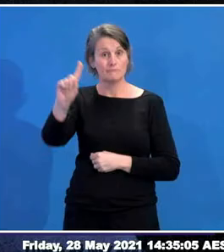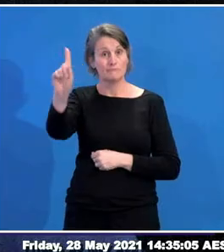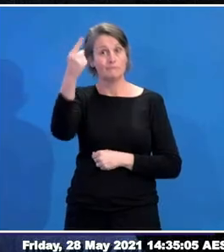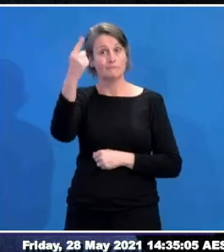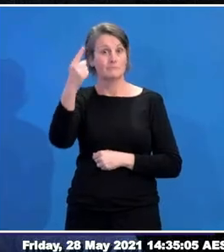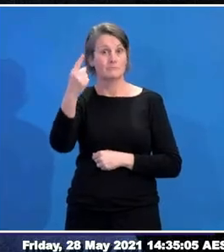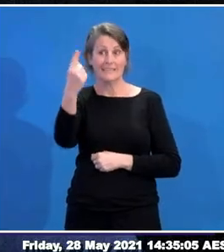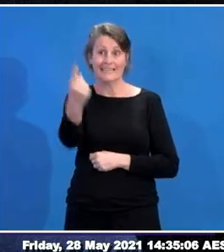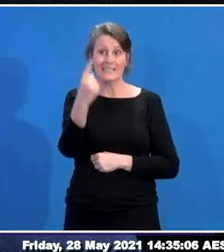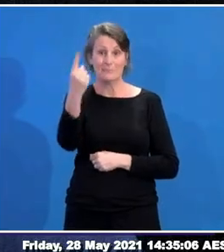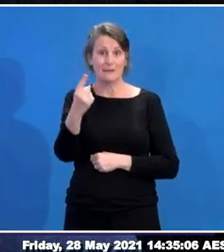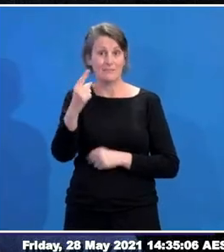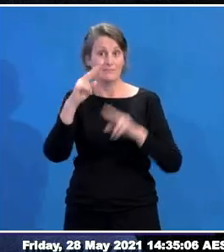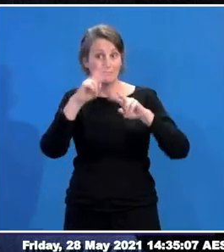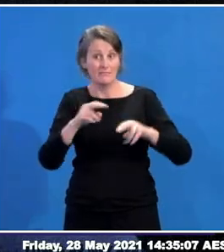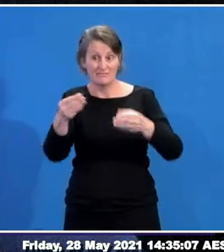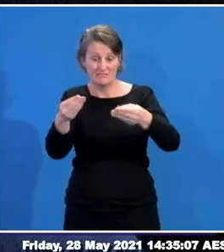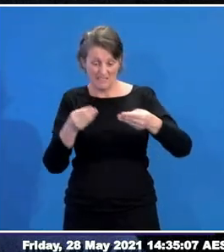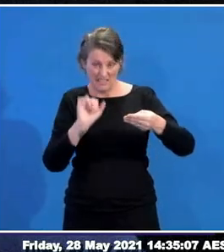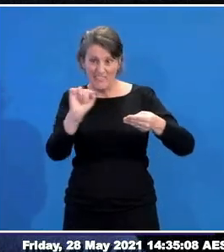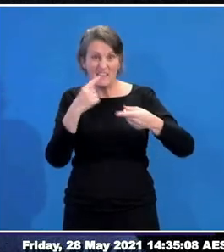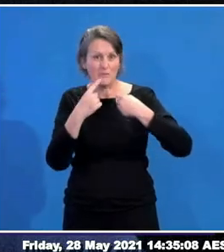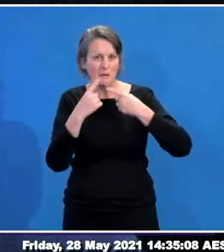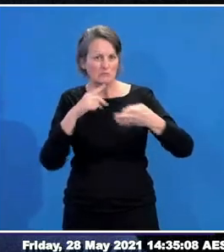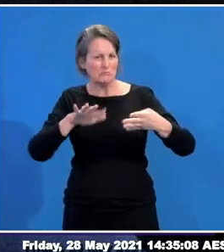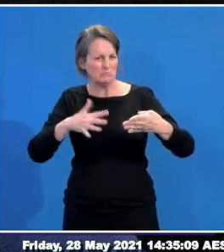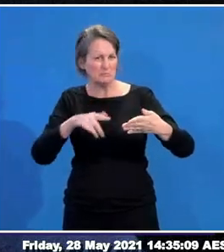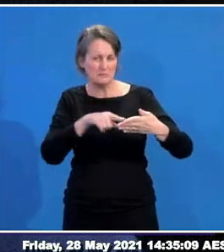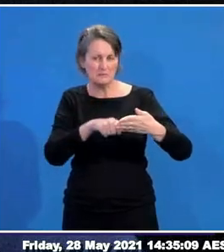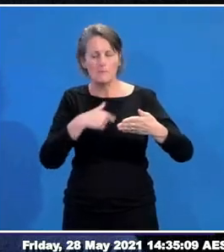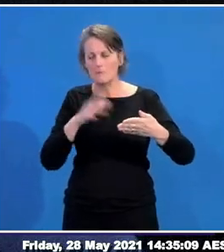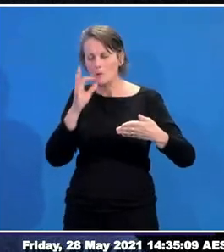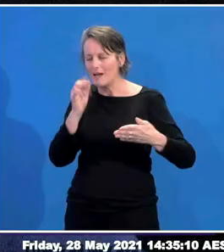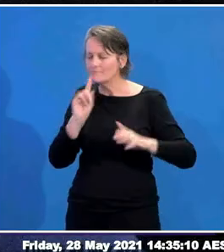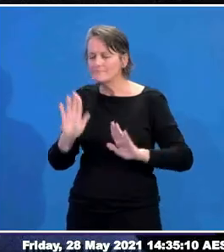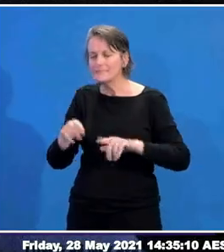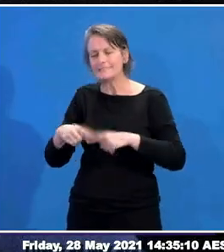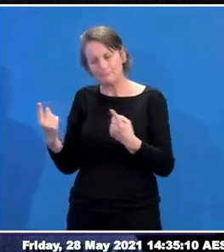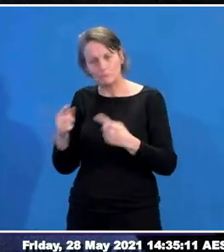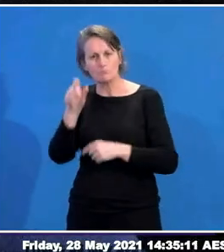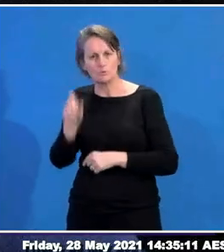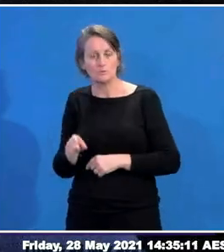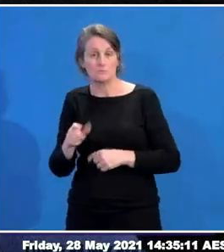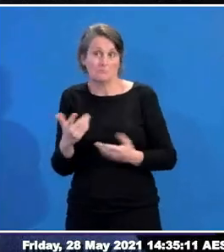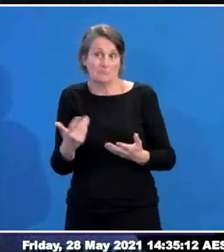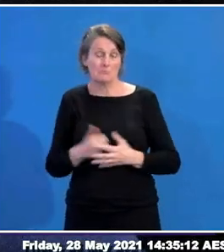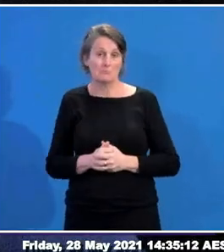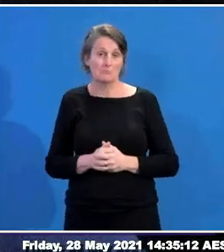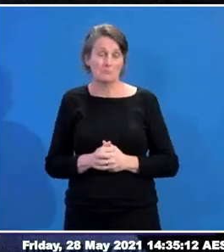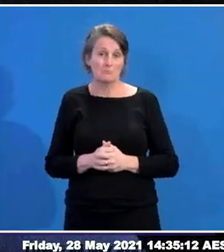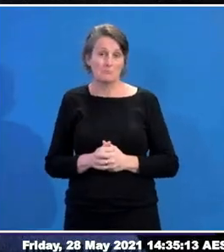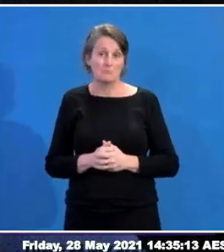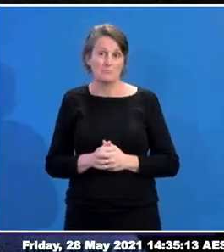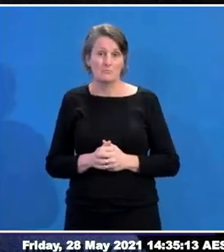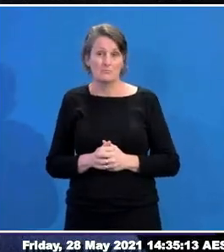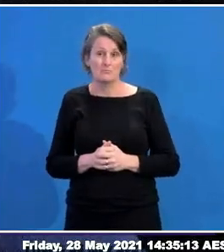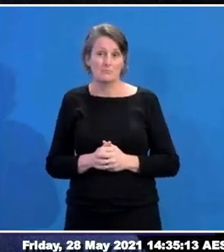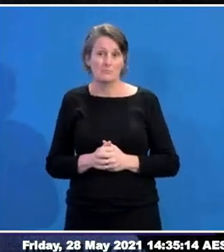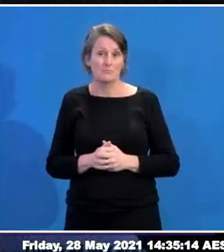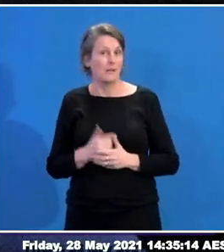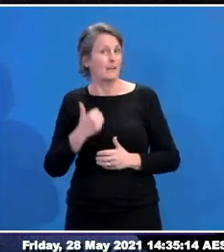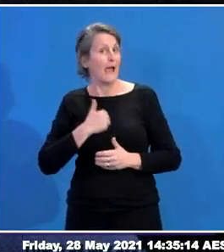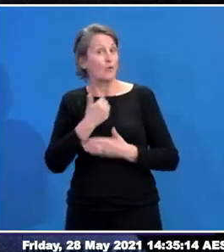we may indicate, but that's not I'm not saying that has been the practice.